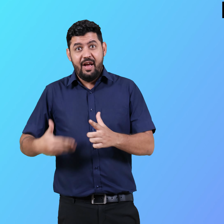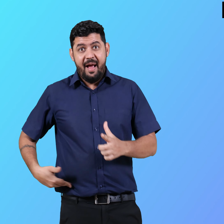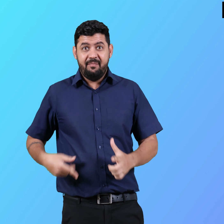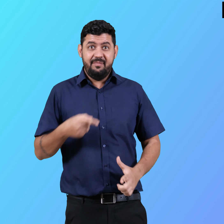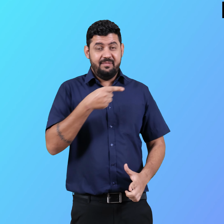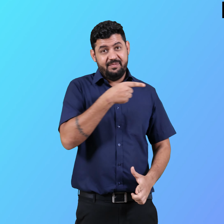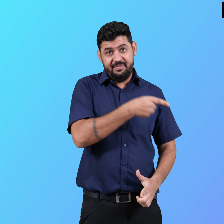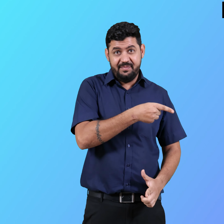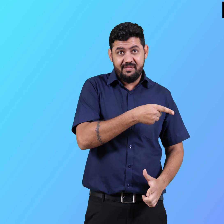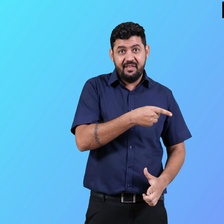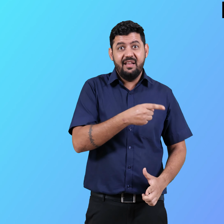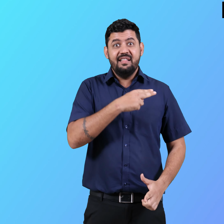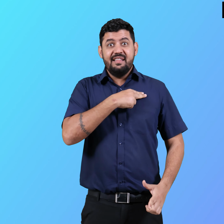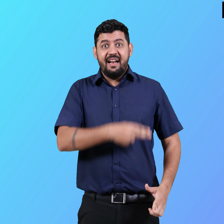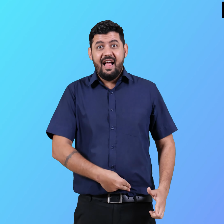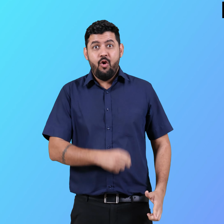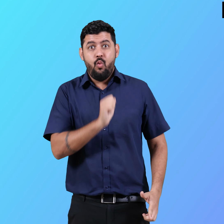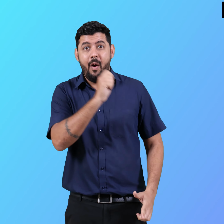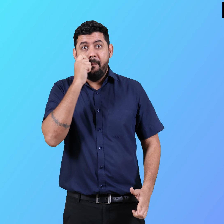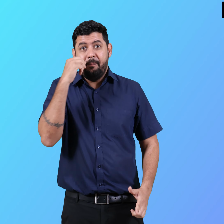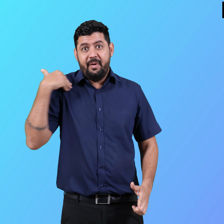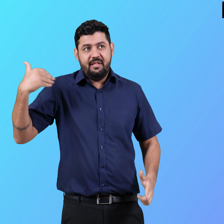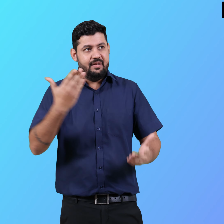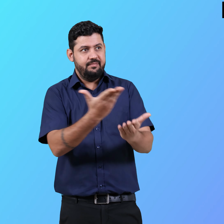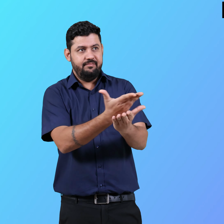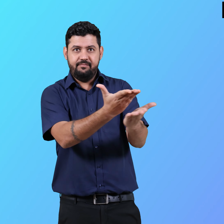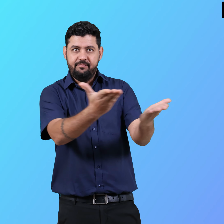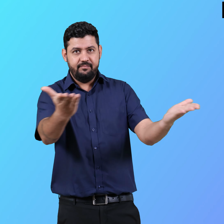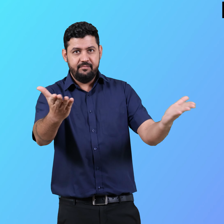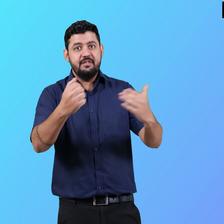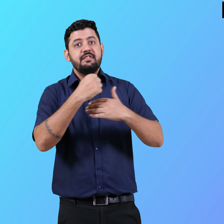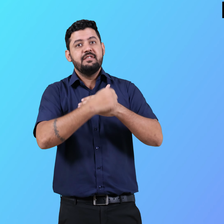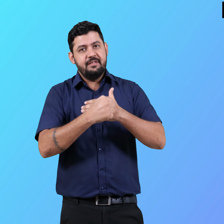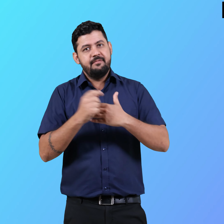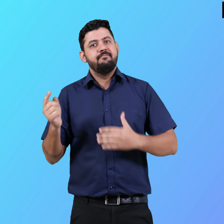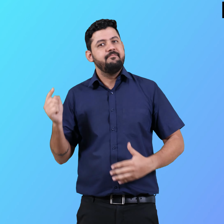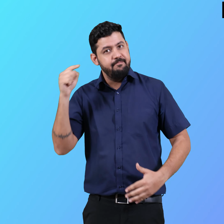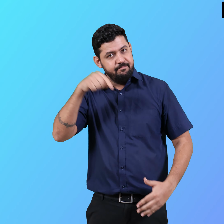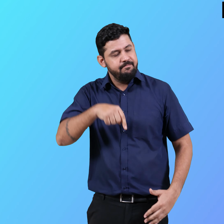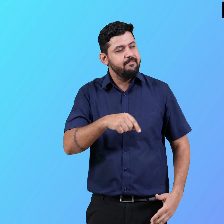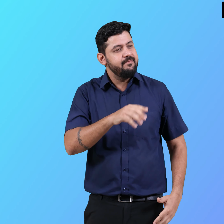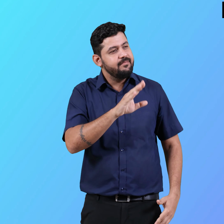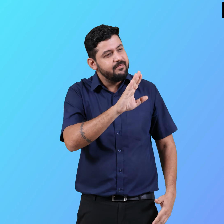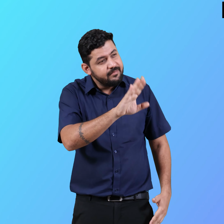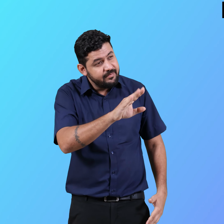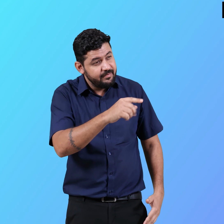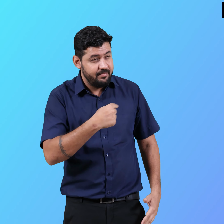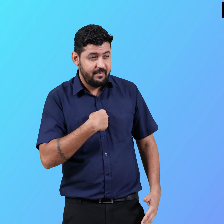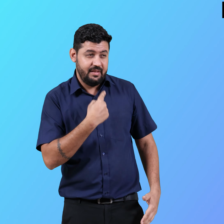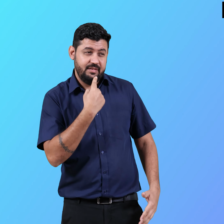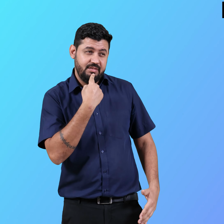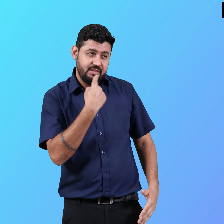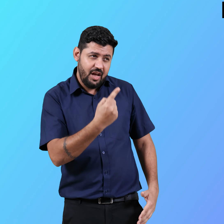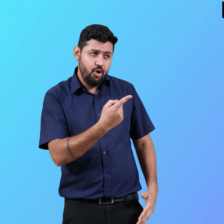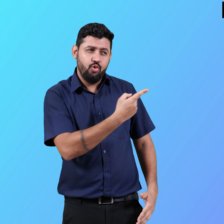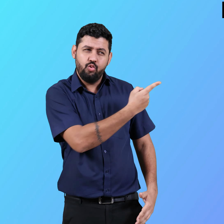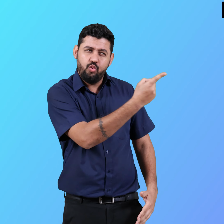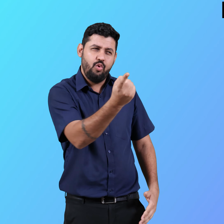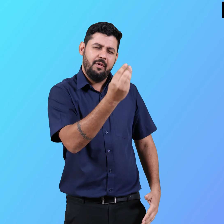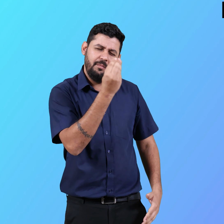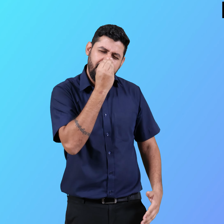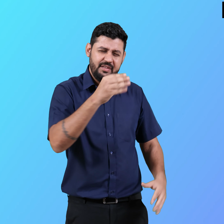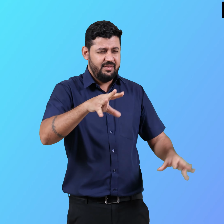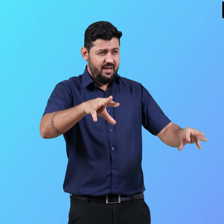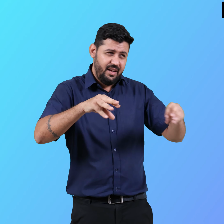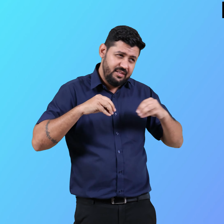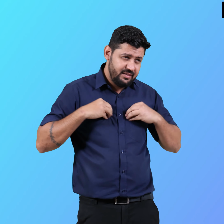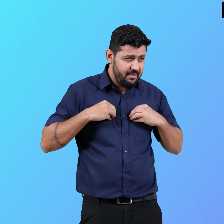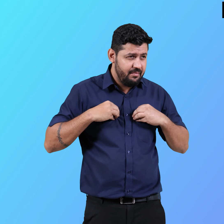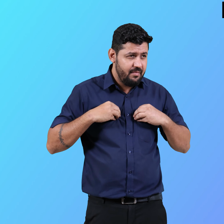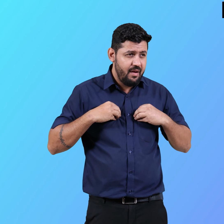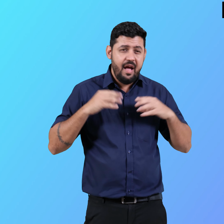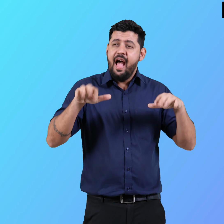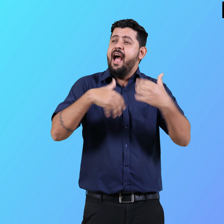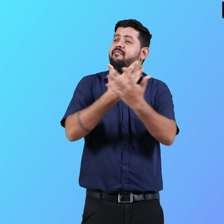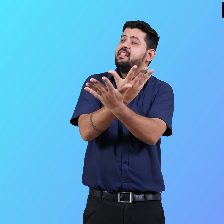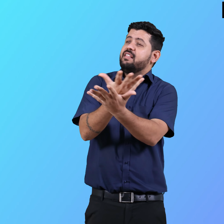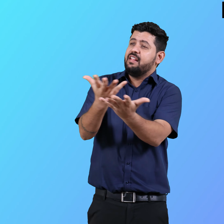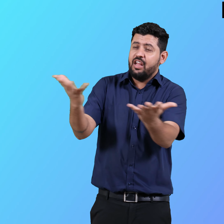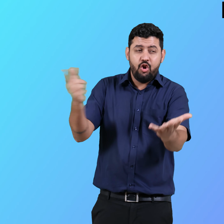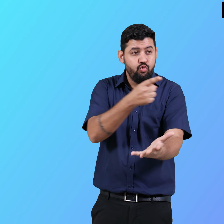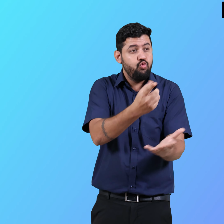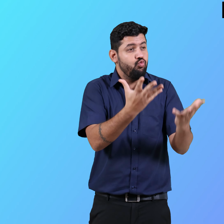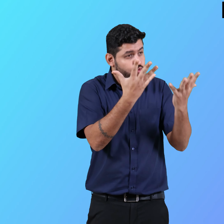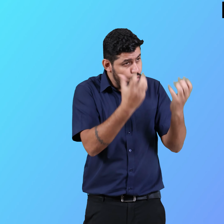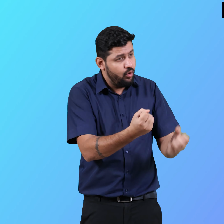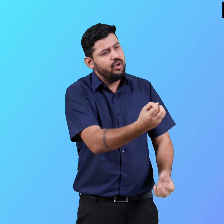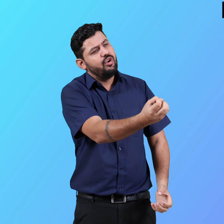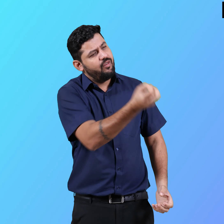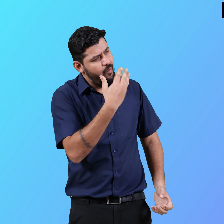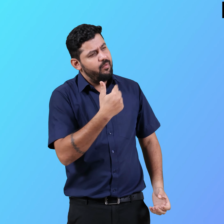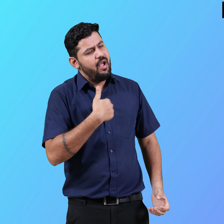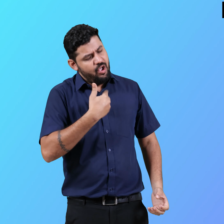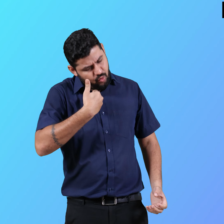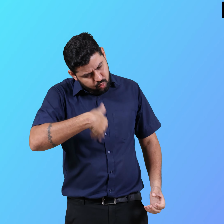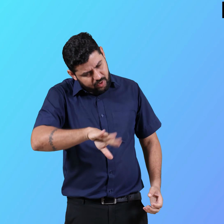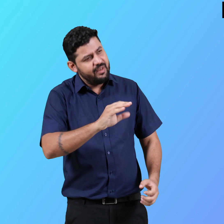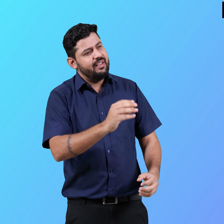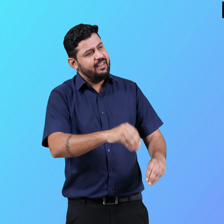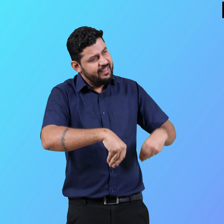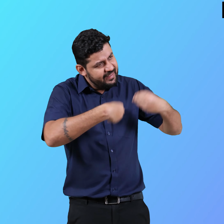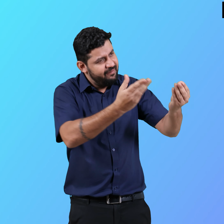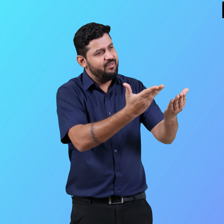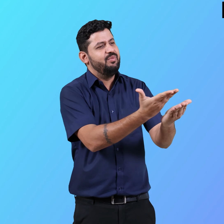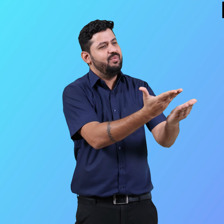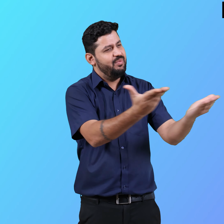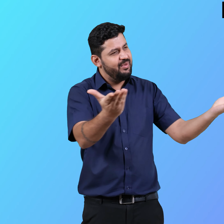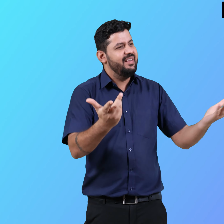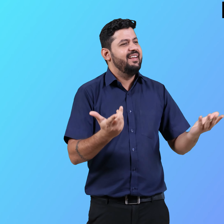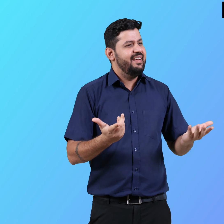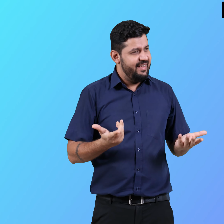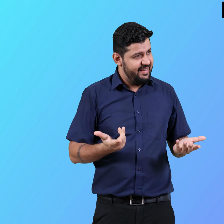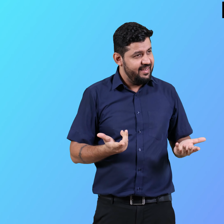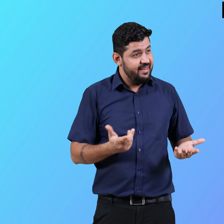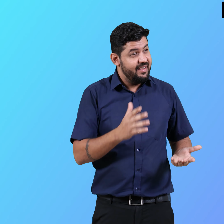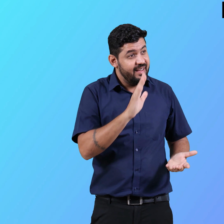Shechem also said to Jacob and to Dinah’s brothers, “Please accept me. I will do anything you ask me to do.